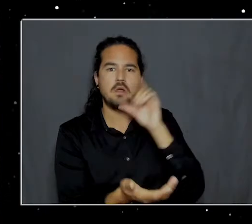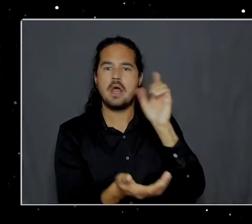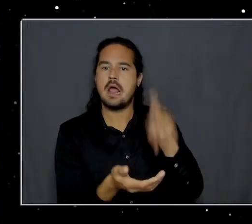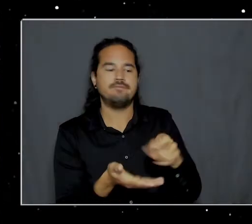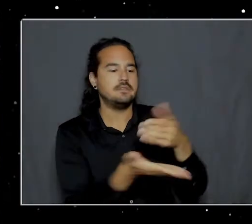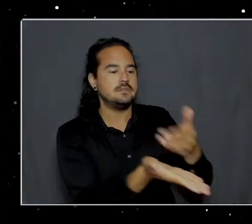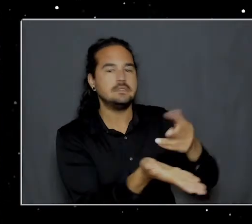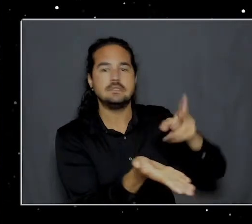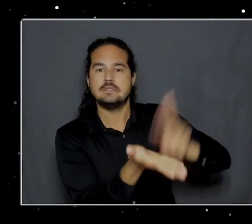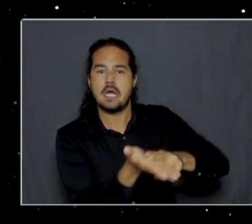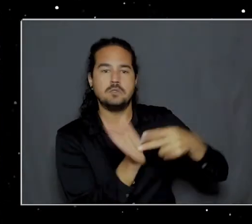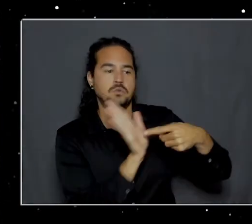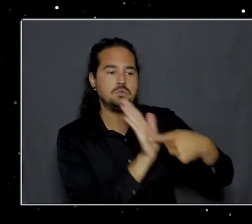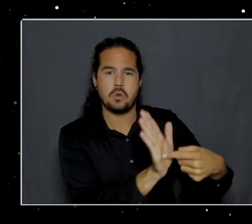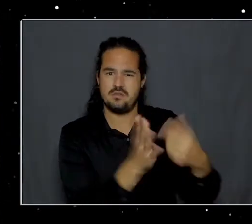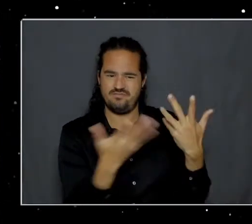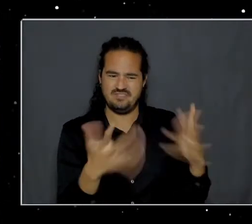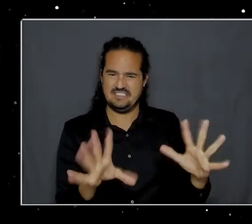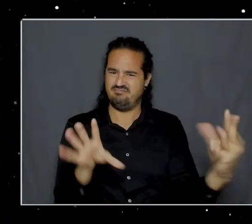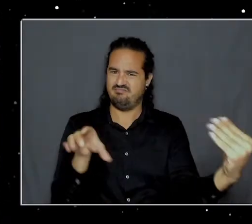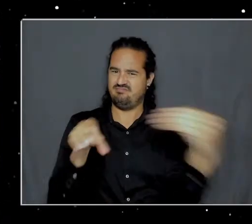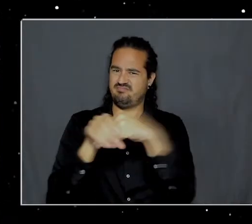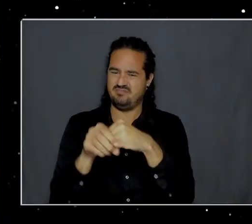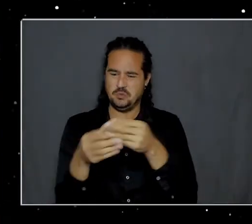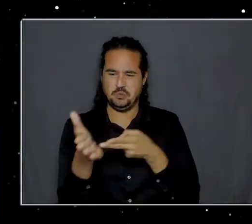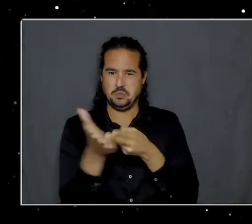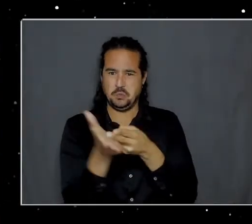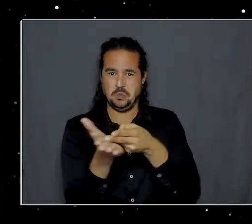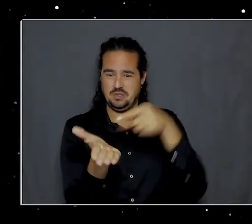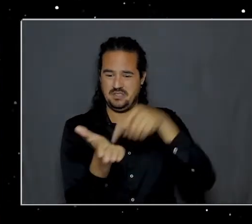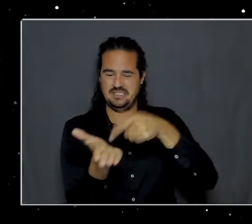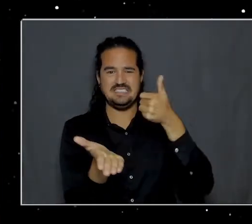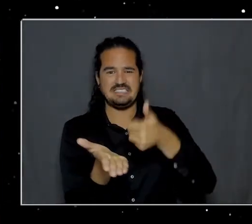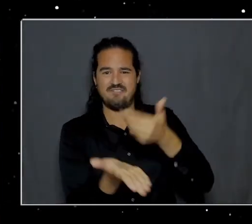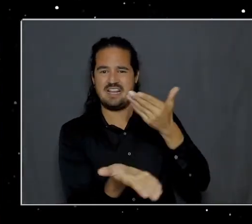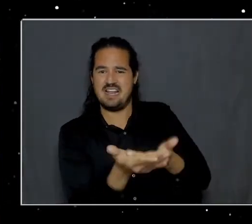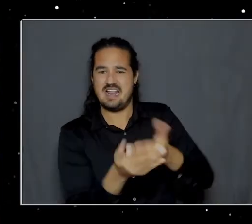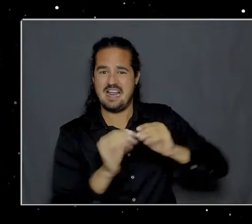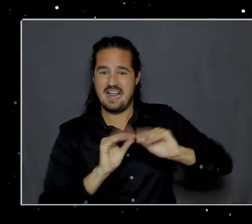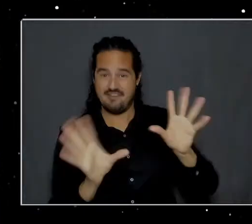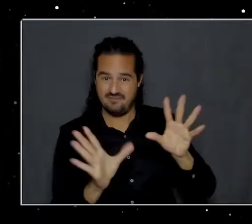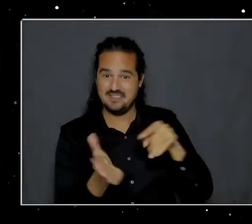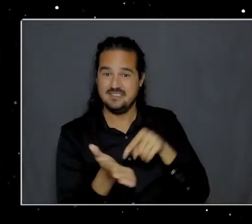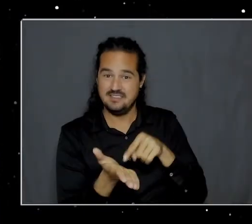SELF-EVIDENT. WHAT DOES THAT MEAN?